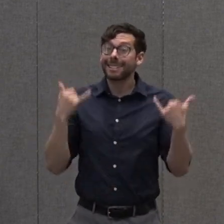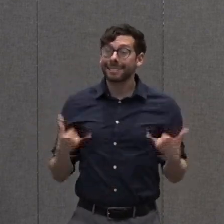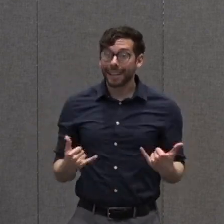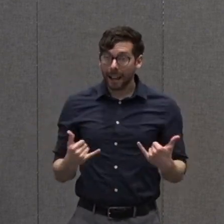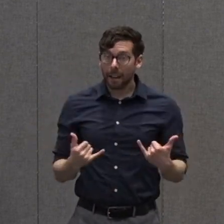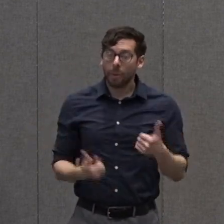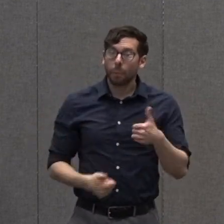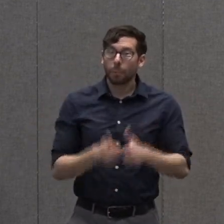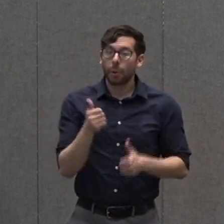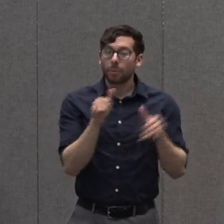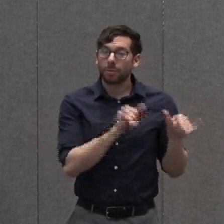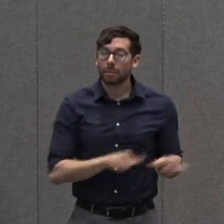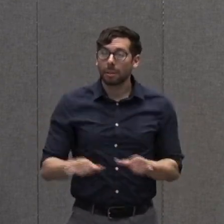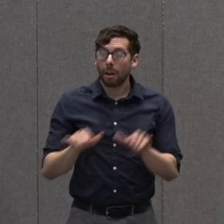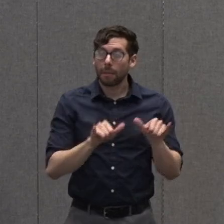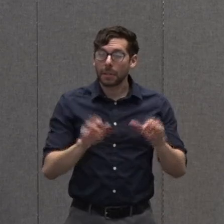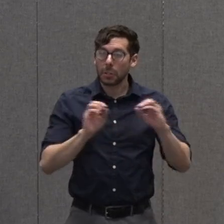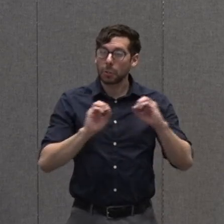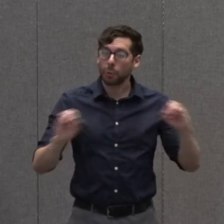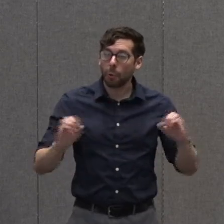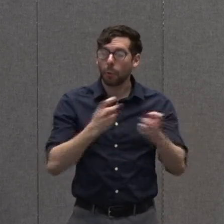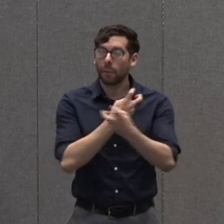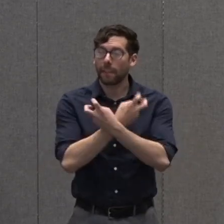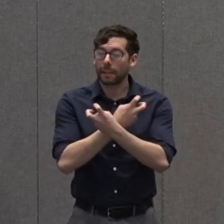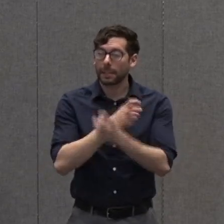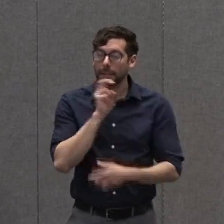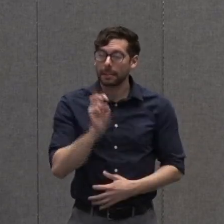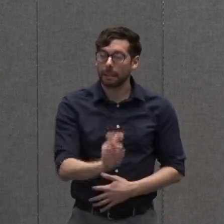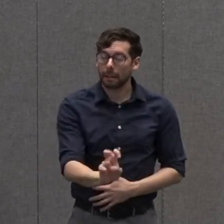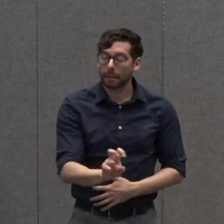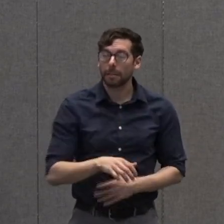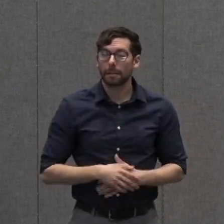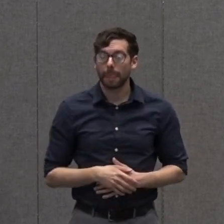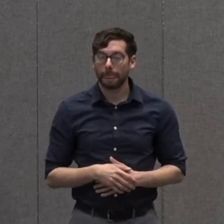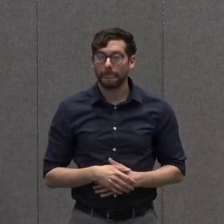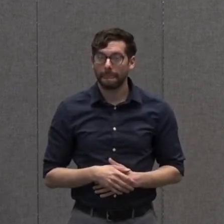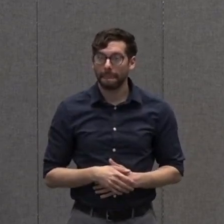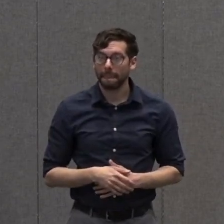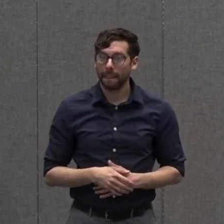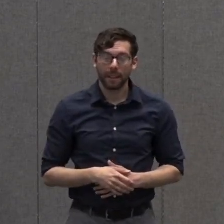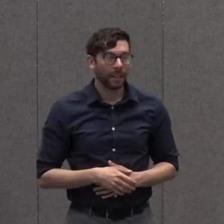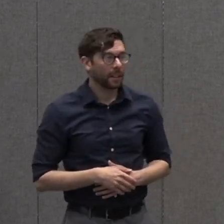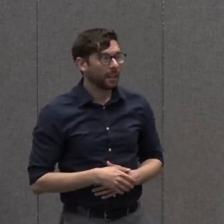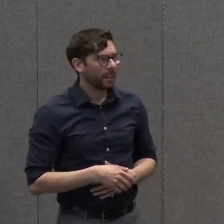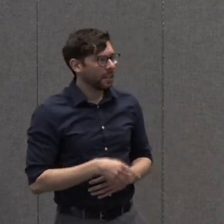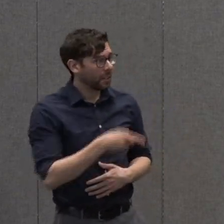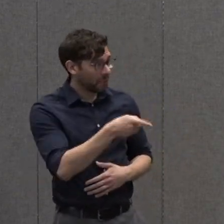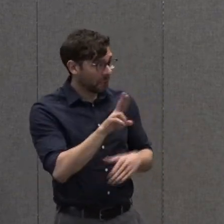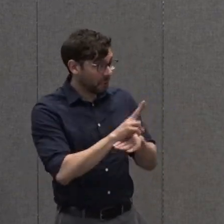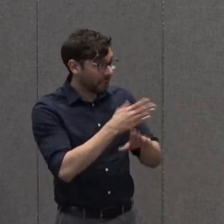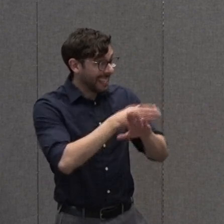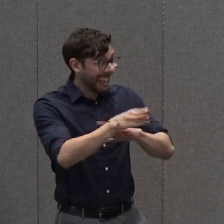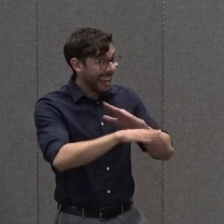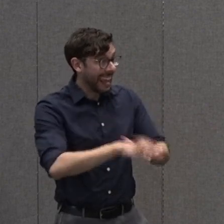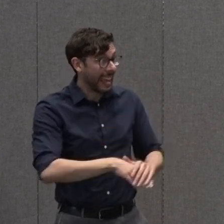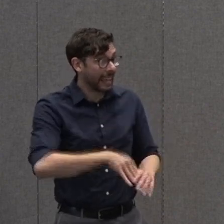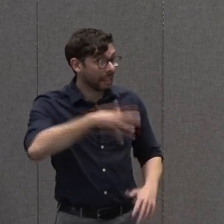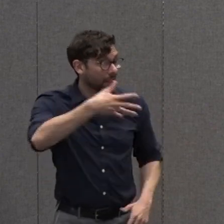and really, the most common snake in New Mexico. Now, you're reaching in there with your hand. Right. - Which means this guy,